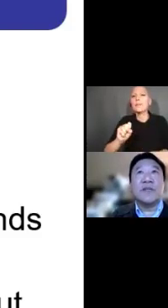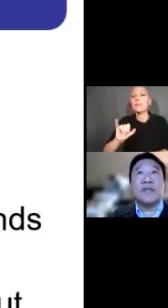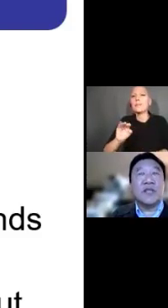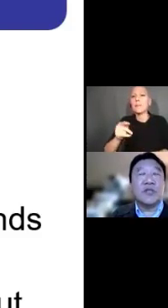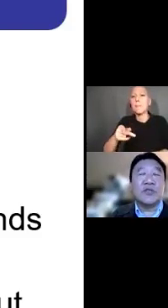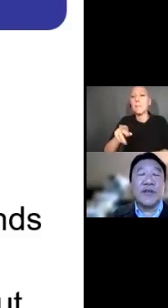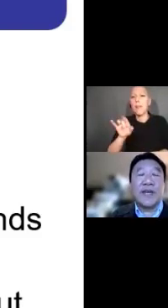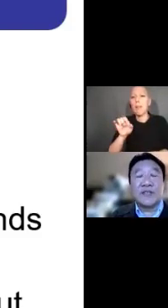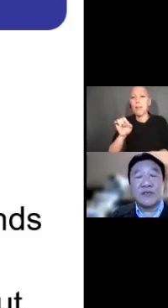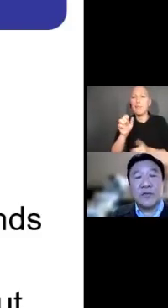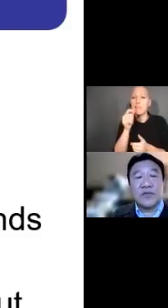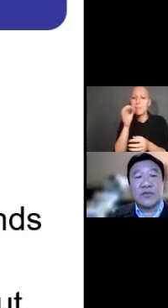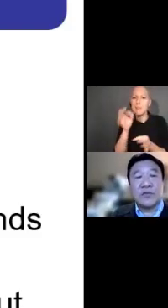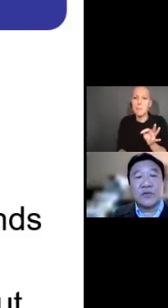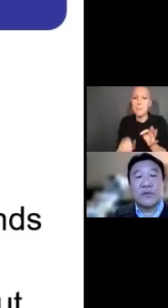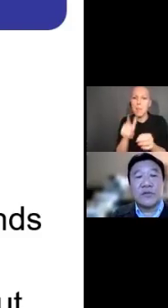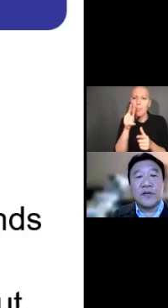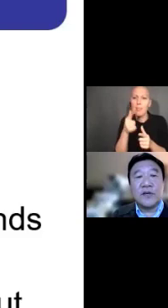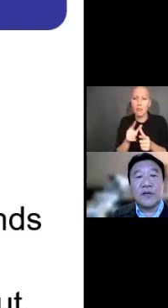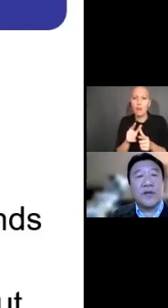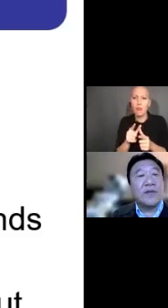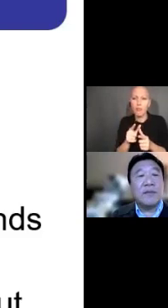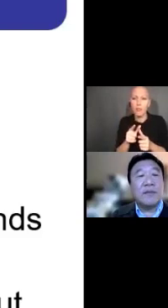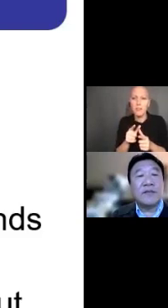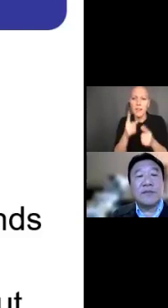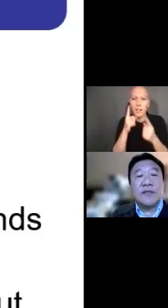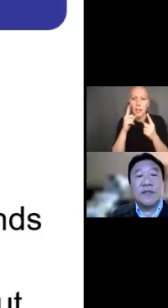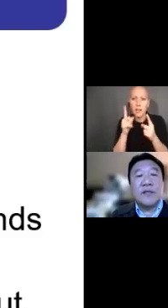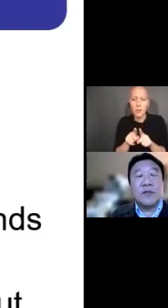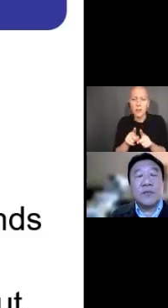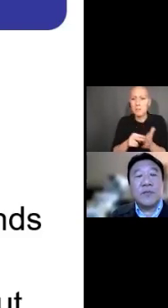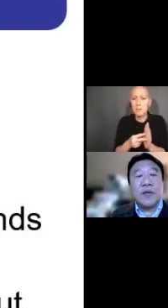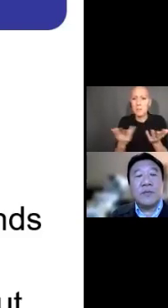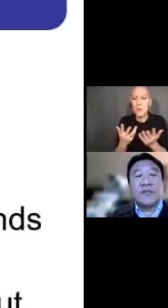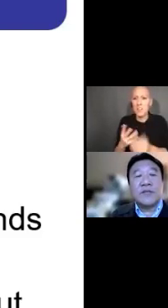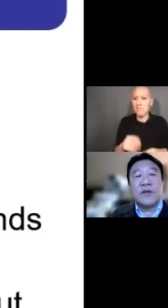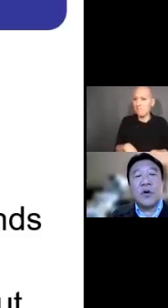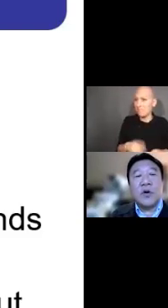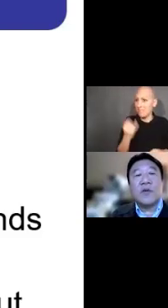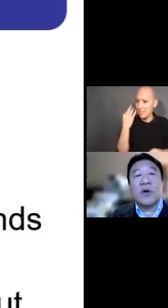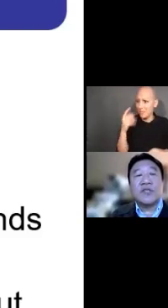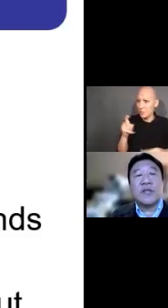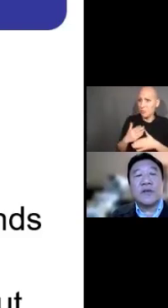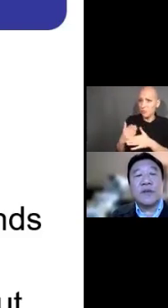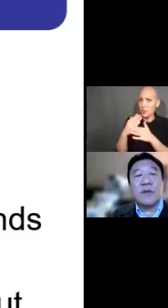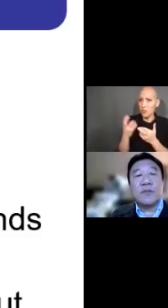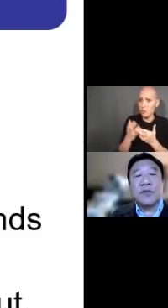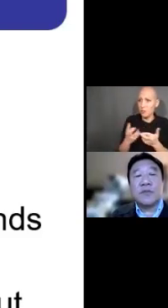and such you should ask for research tools and then as a basic overarching principle